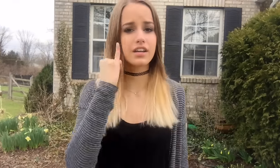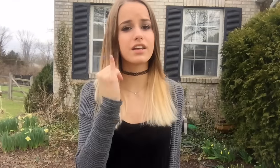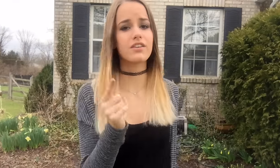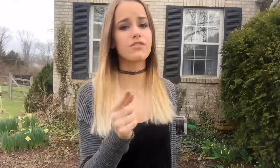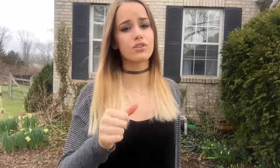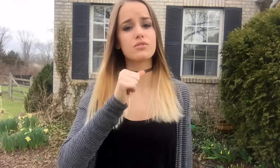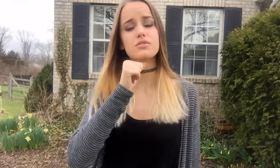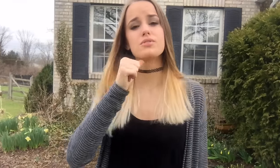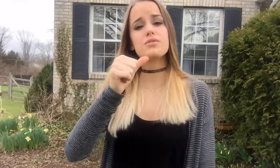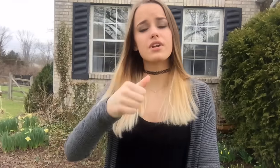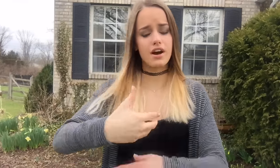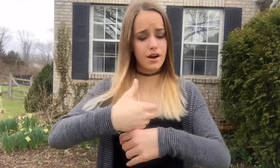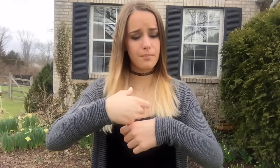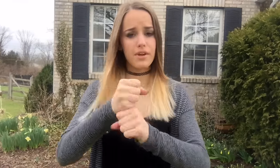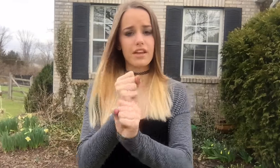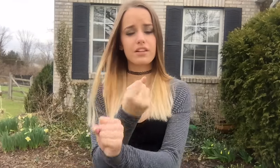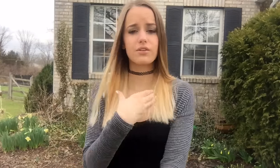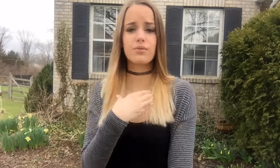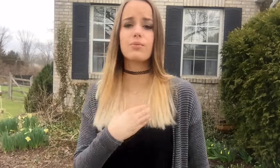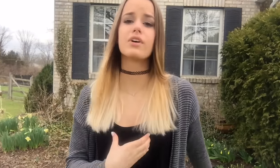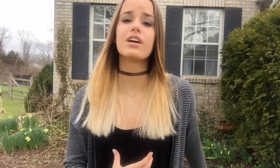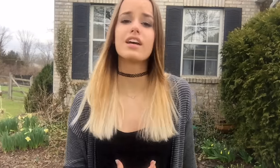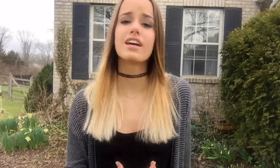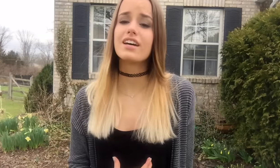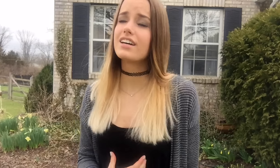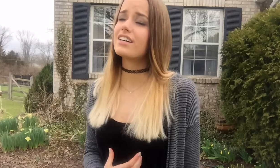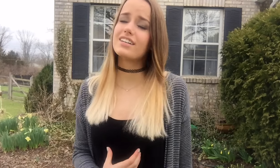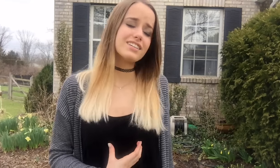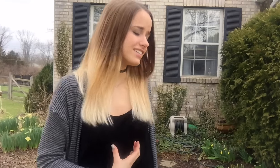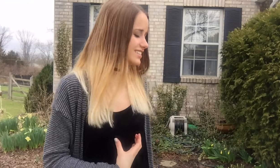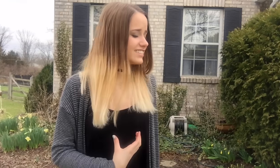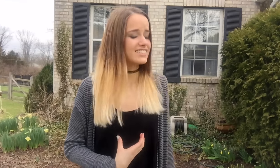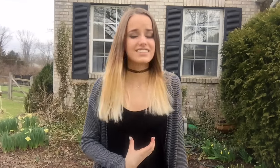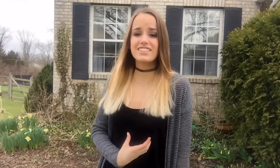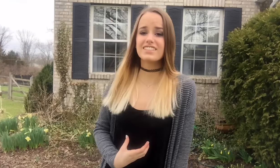If you do not make the wish